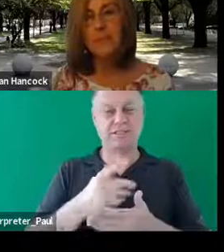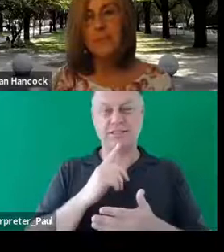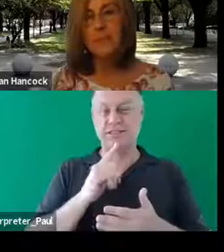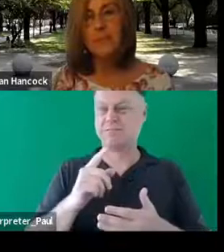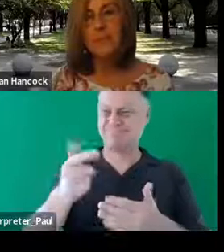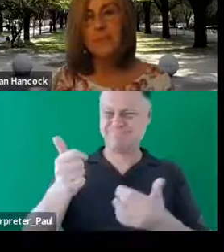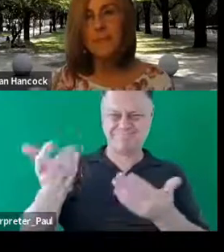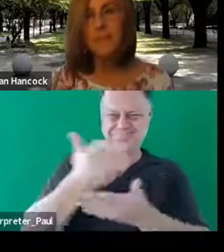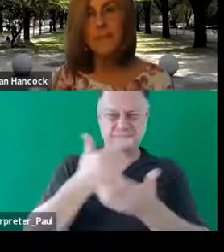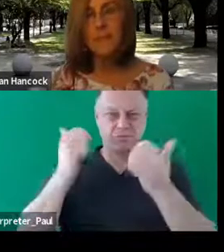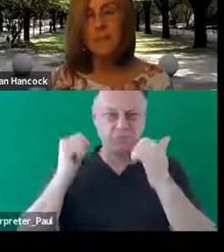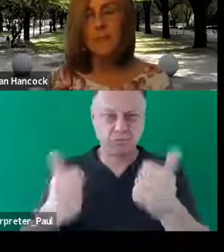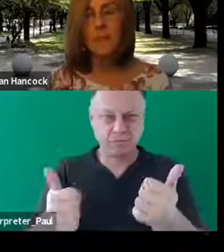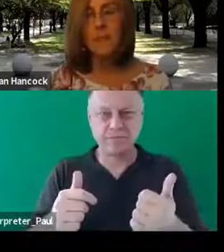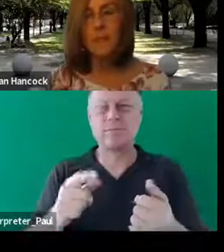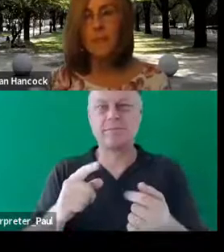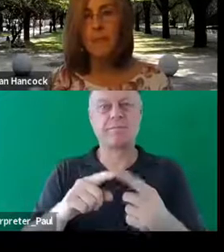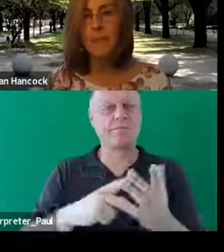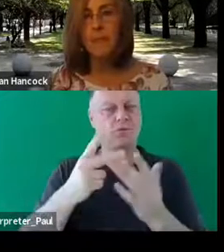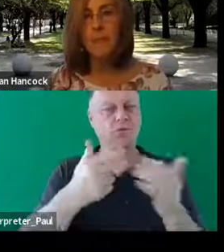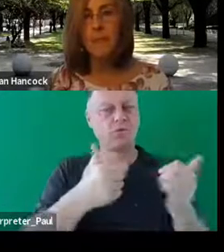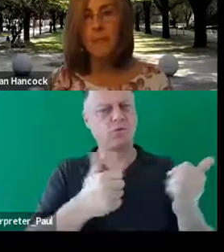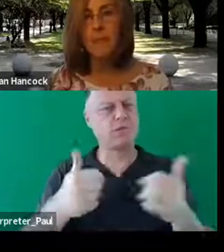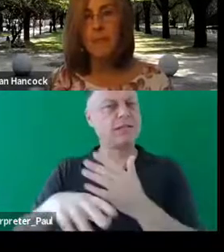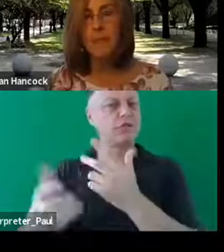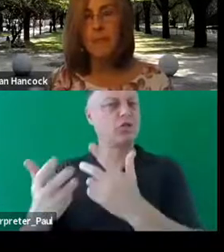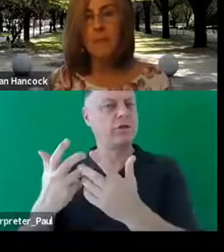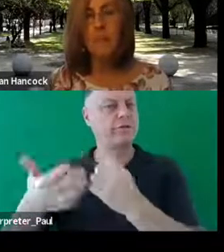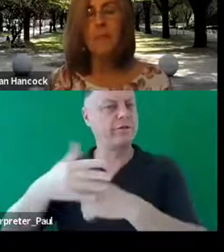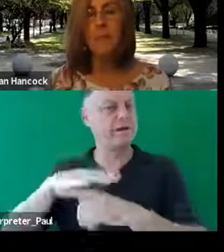and it seems that this type of program works well in a university environment, where the students